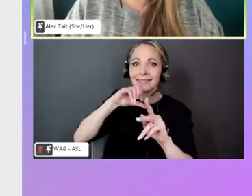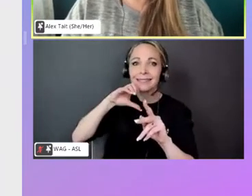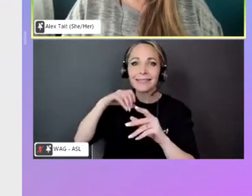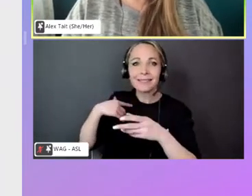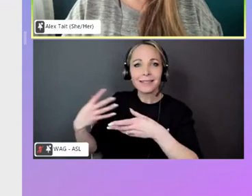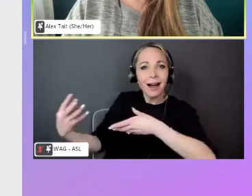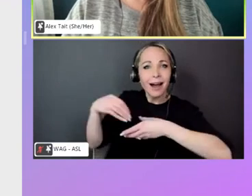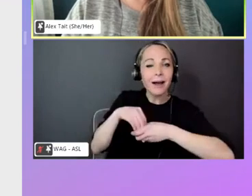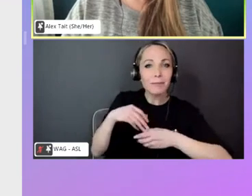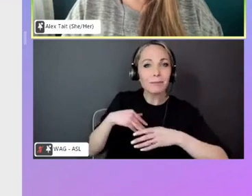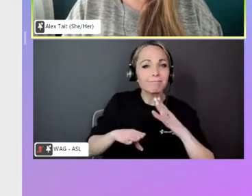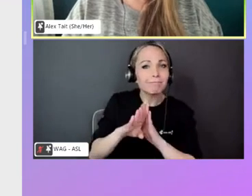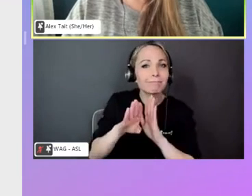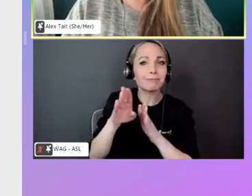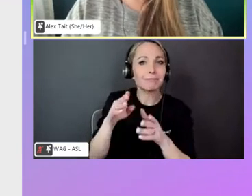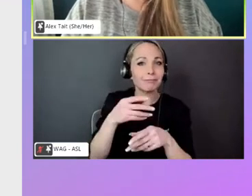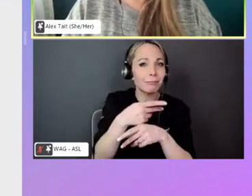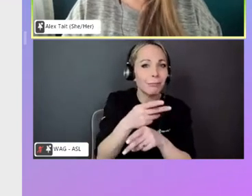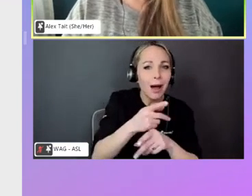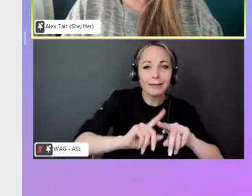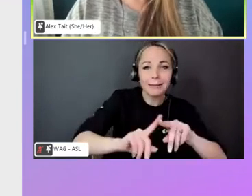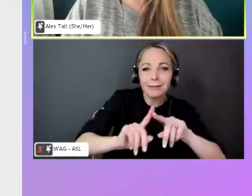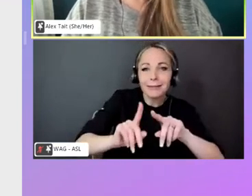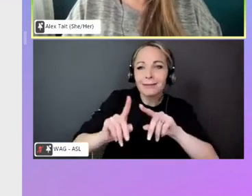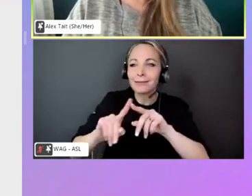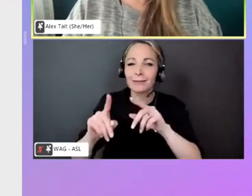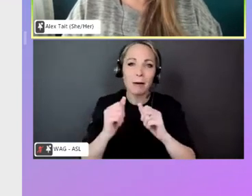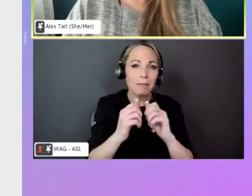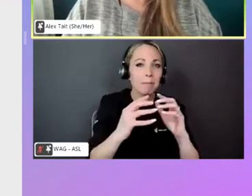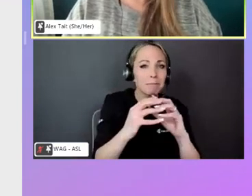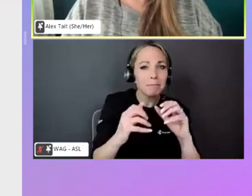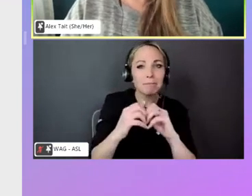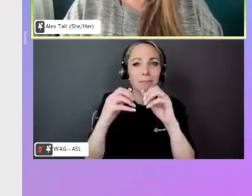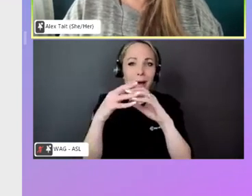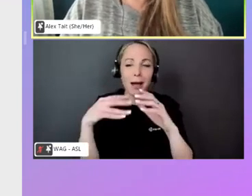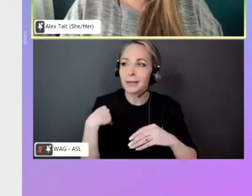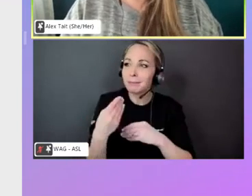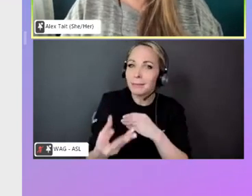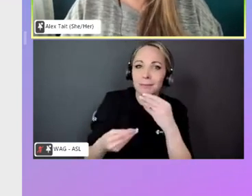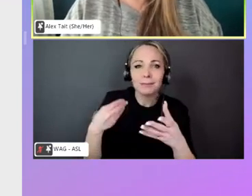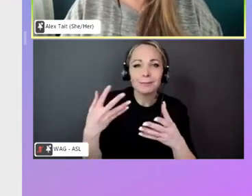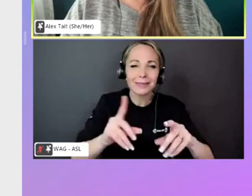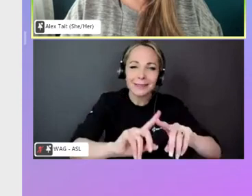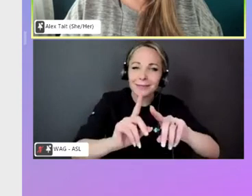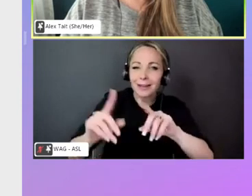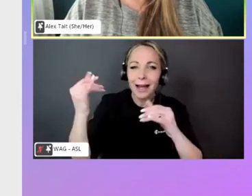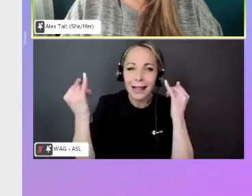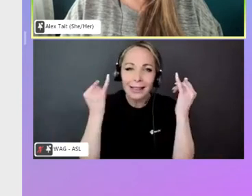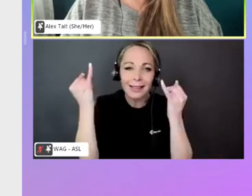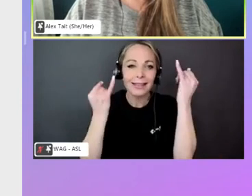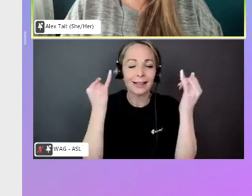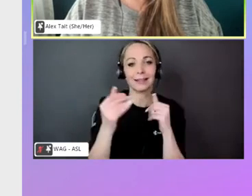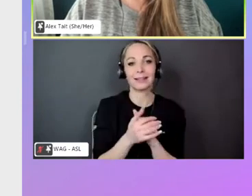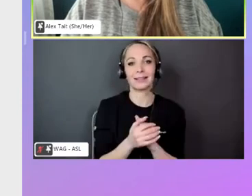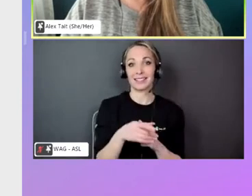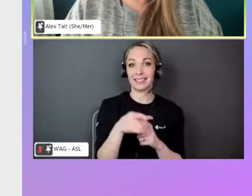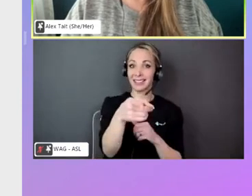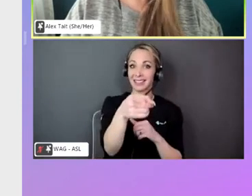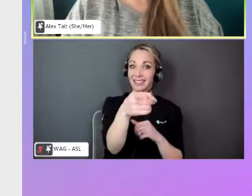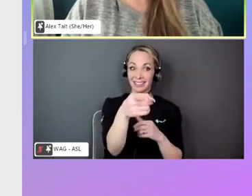ageism in our products and services firstly, generational wealth. Baby boomers are the